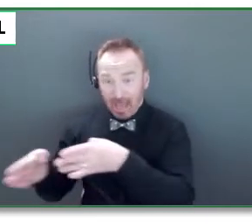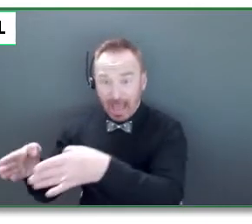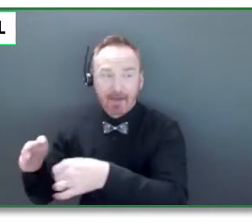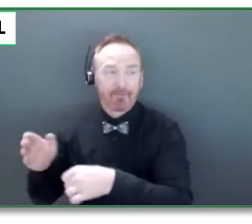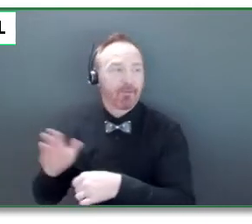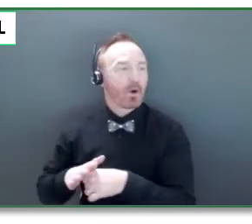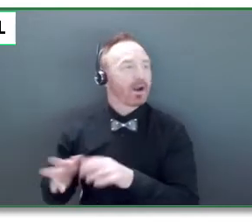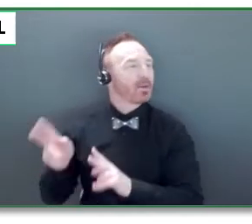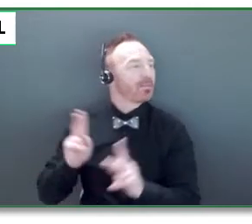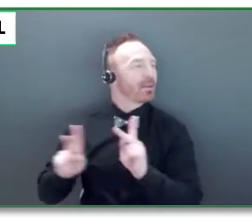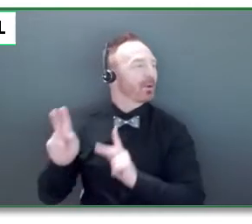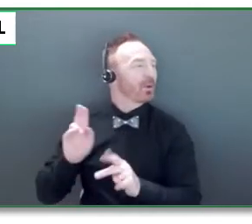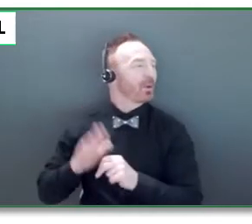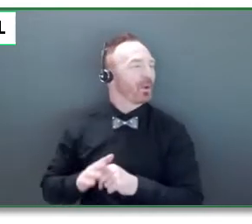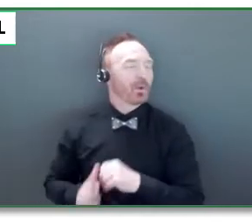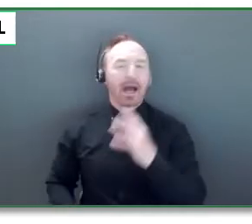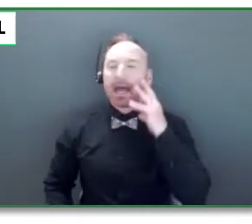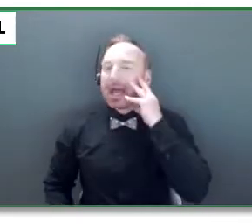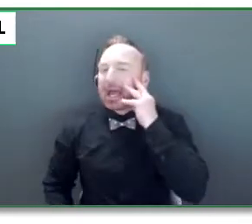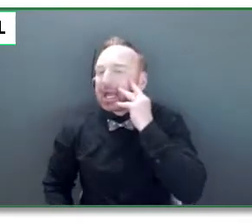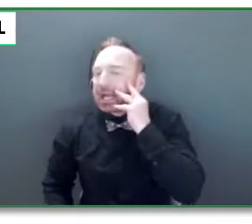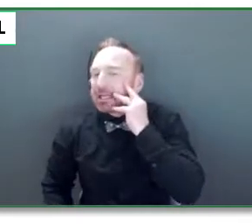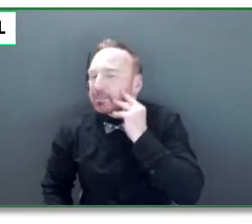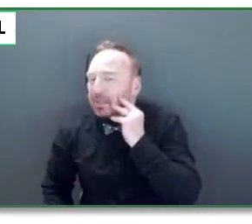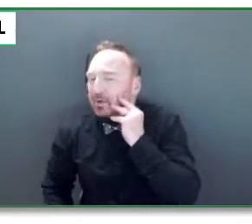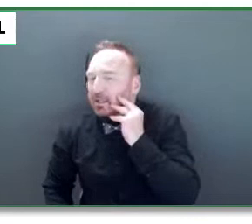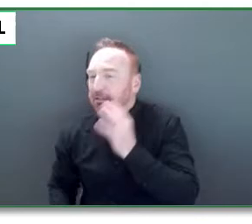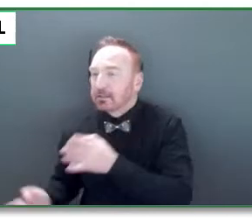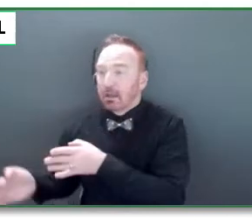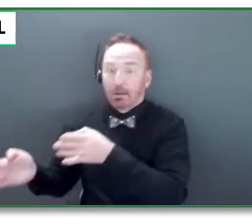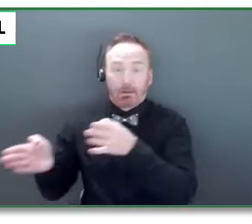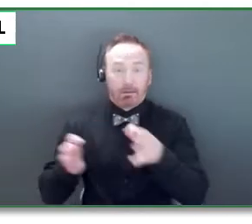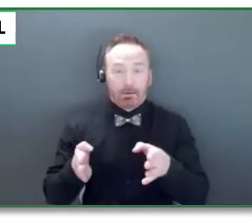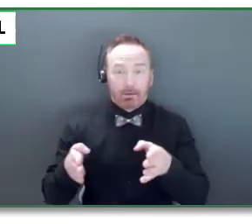Anything that would be very informative for the person that wants to come and